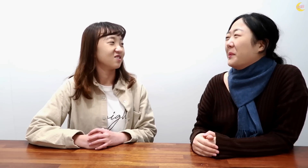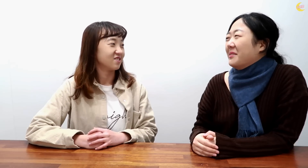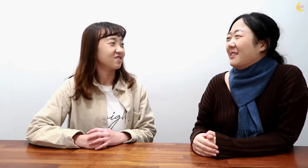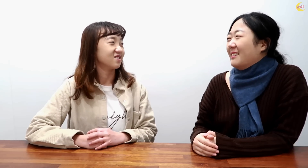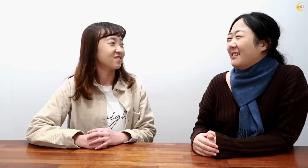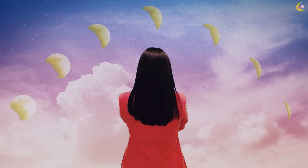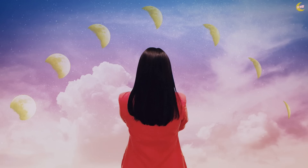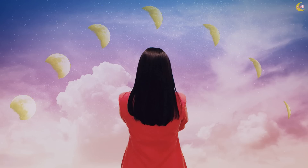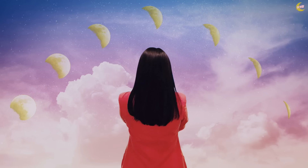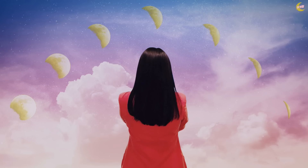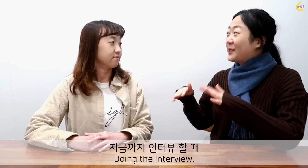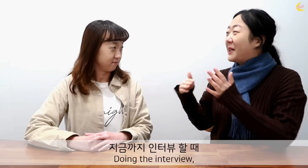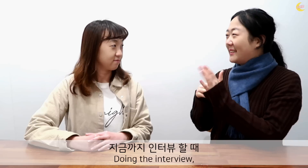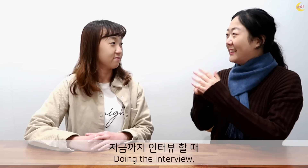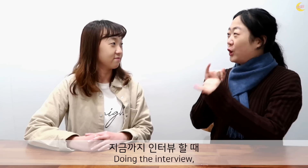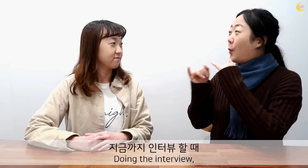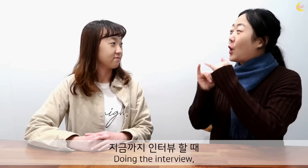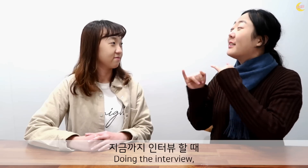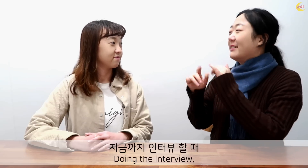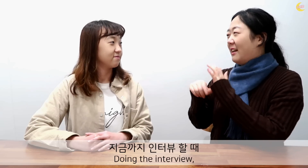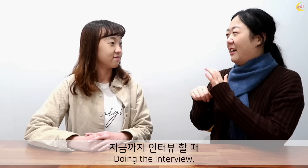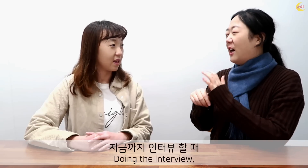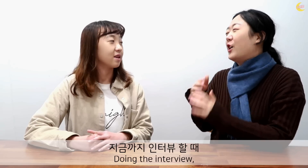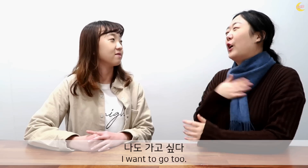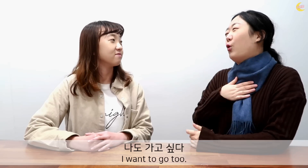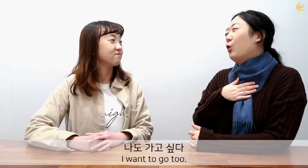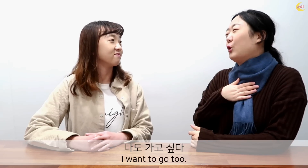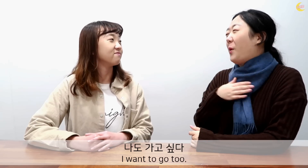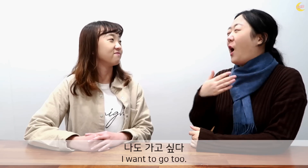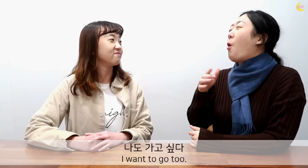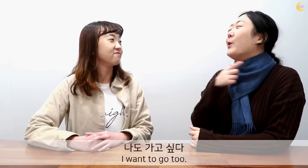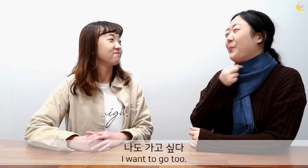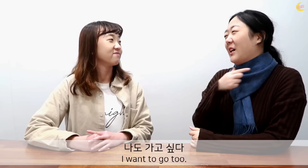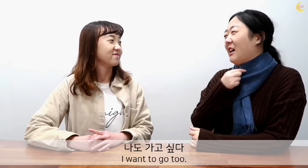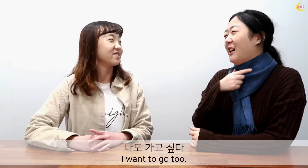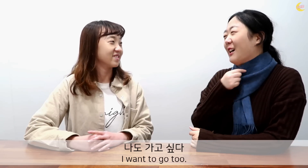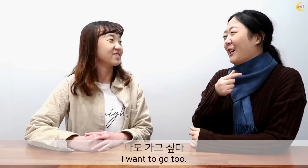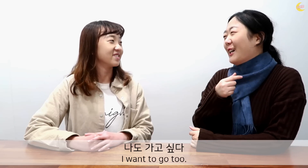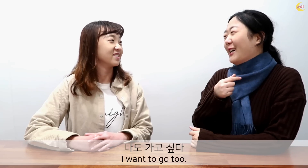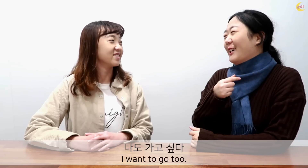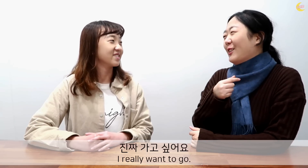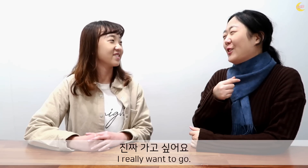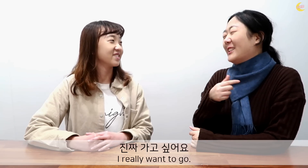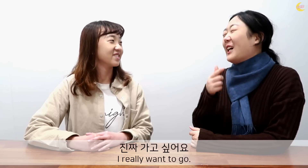Doing the interview, I want to go too.